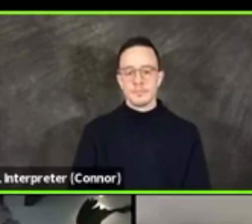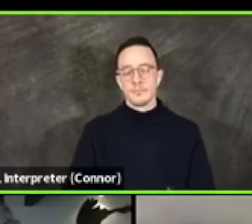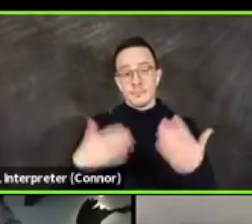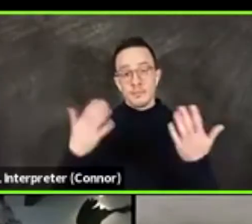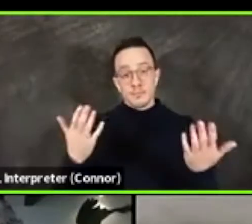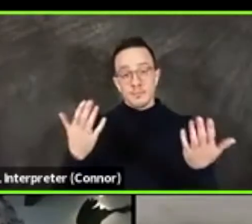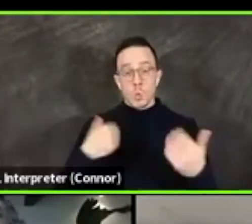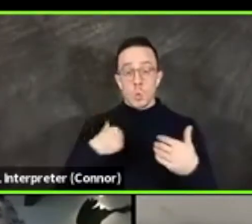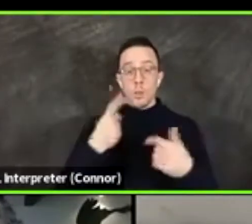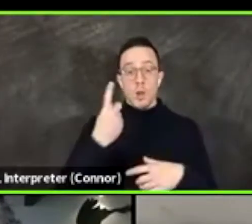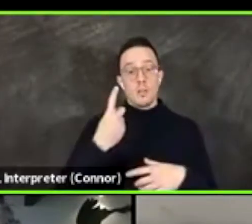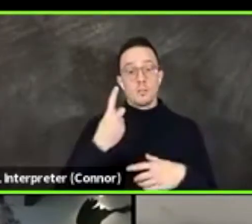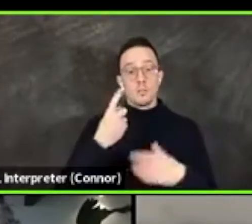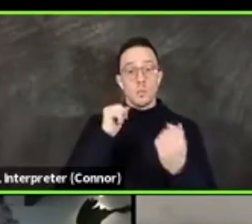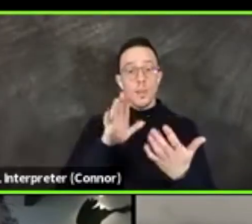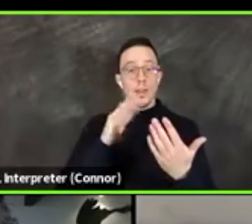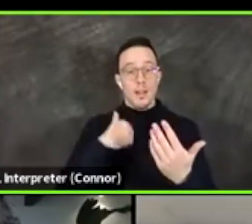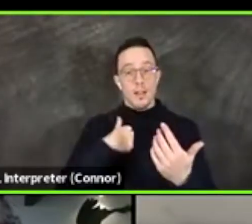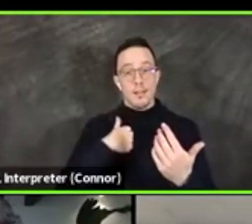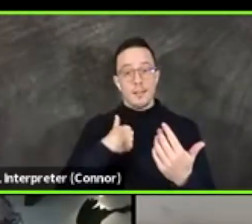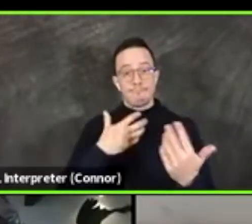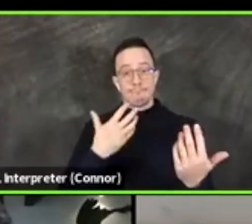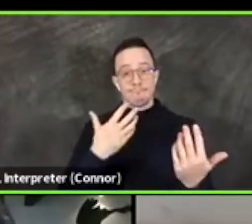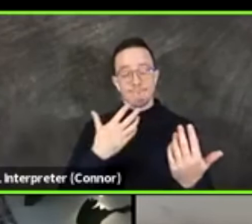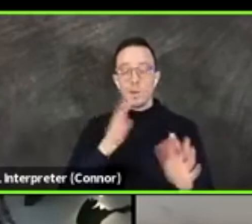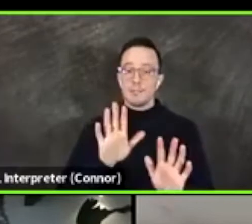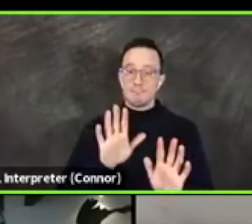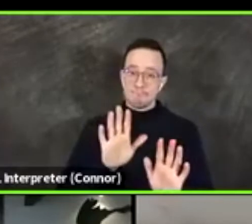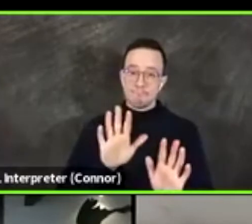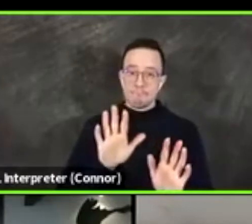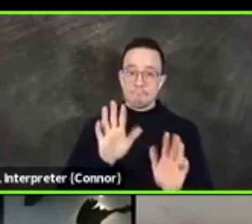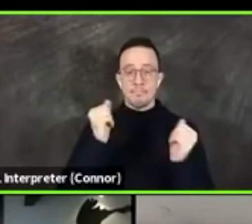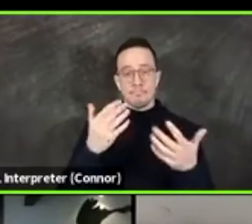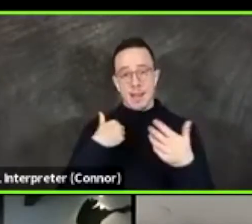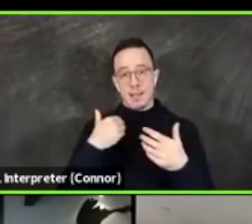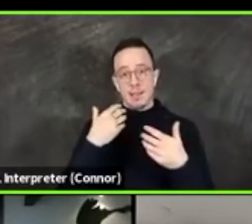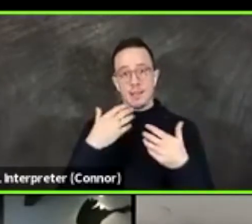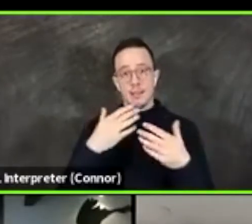(A PAUSE), I WOULD SAY THAT IN -- LIKE,